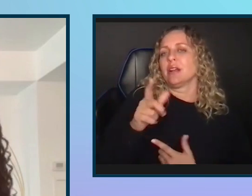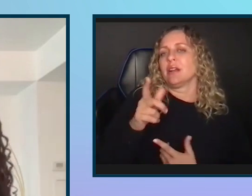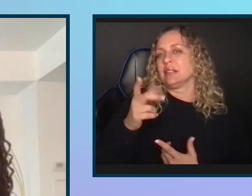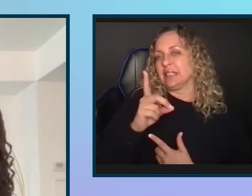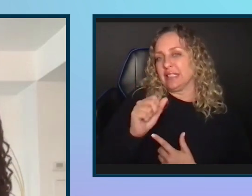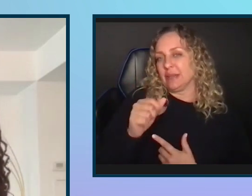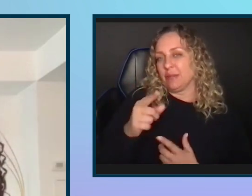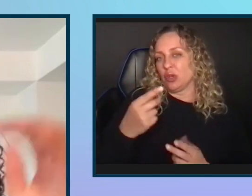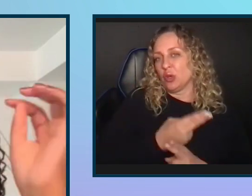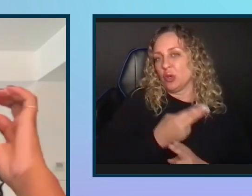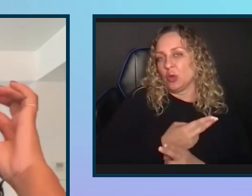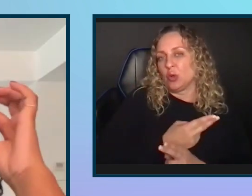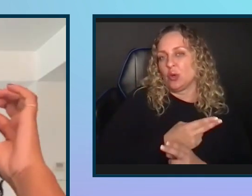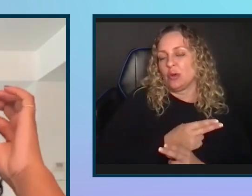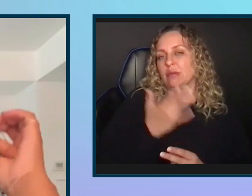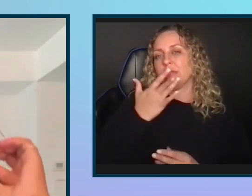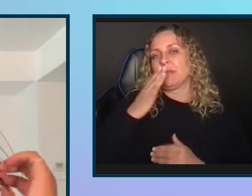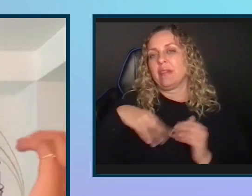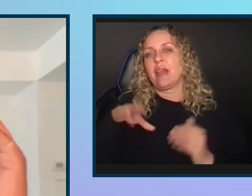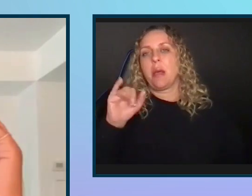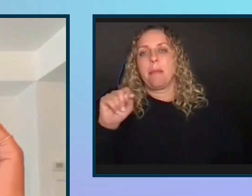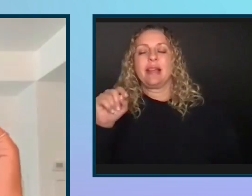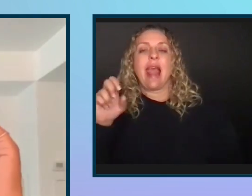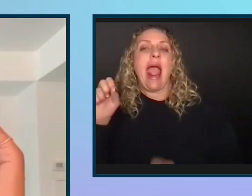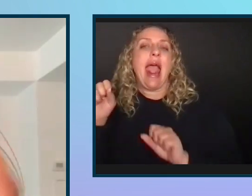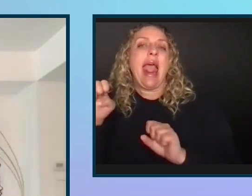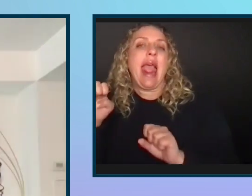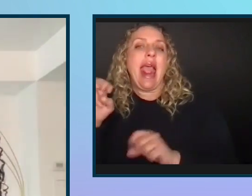over always having a button be enabled and we really talked about that, right,